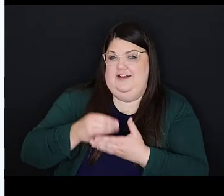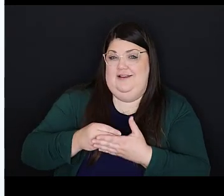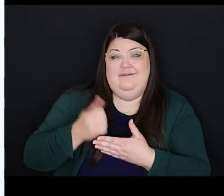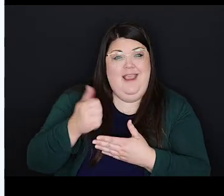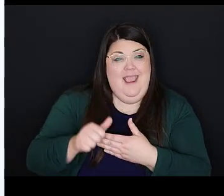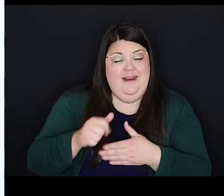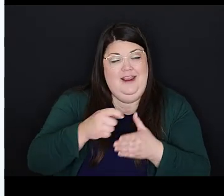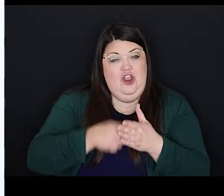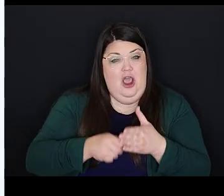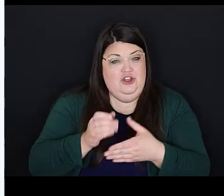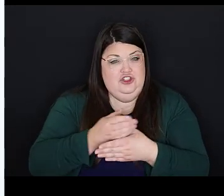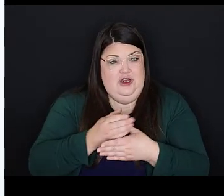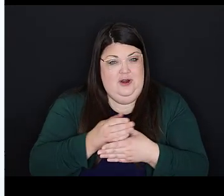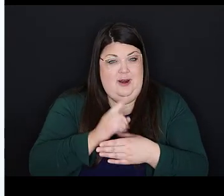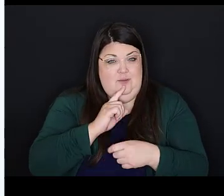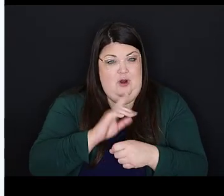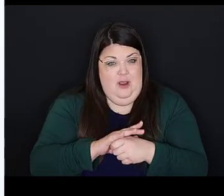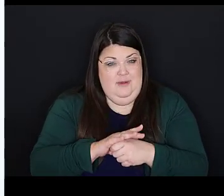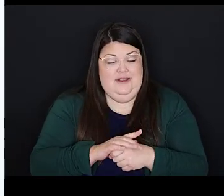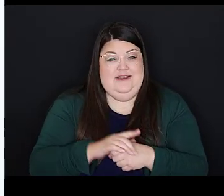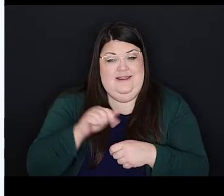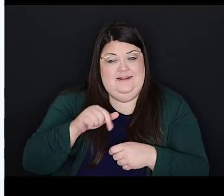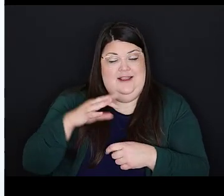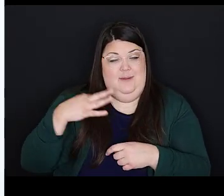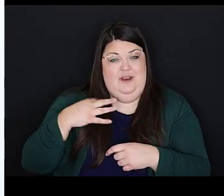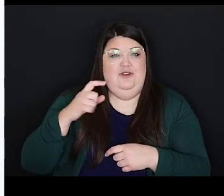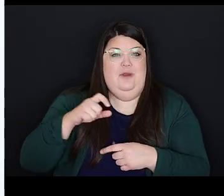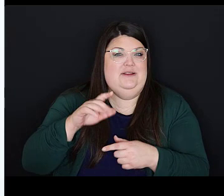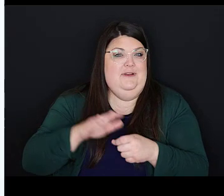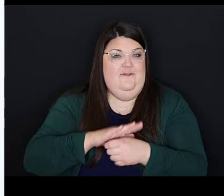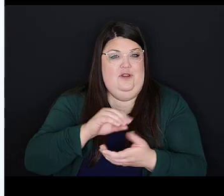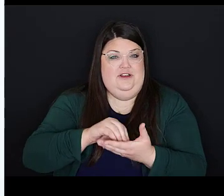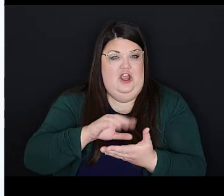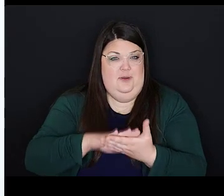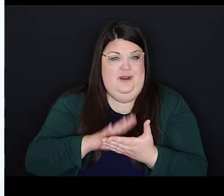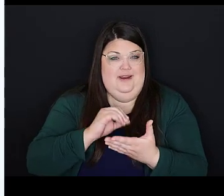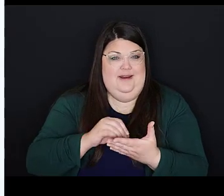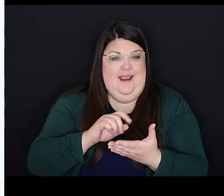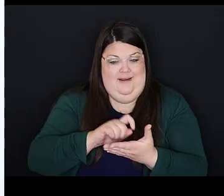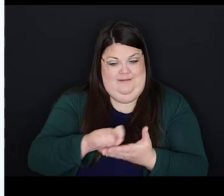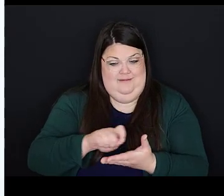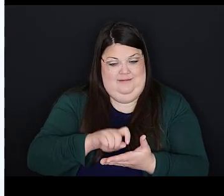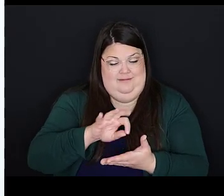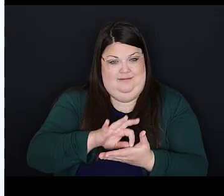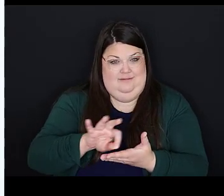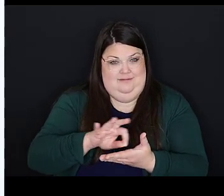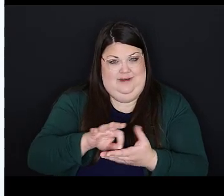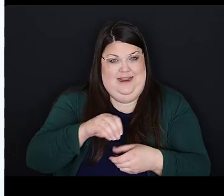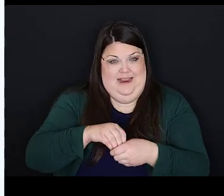in its application must be fully documented and accounted for in the grantee’s expenditure records